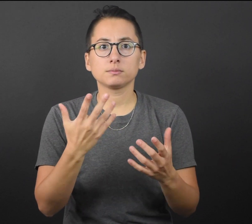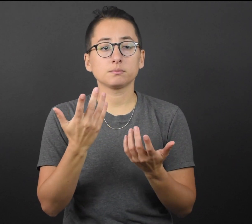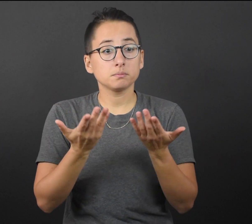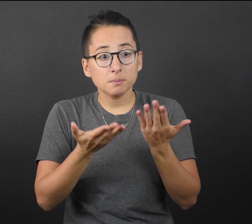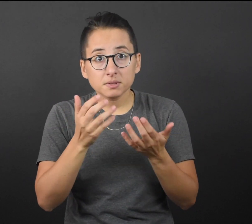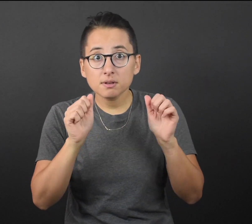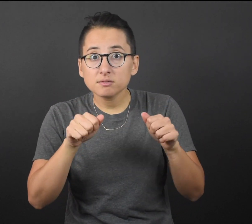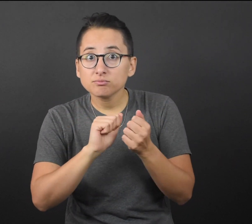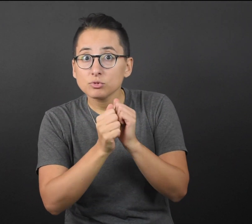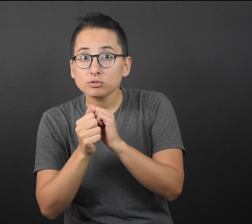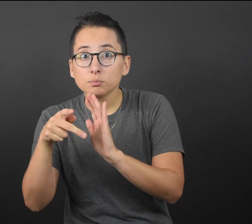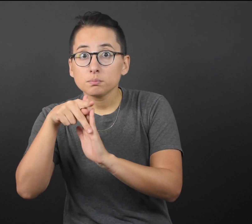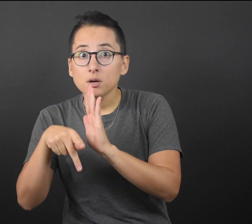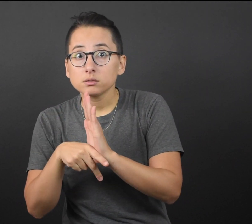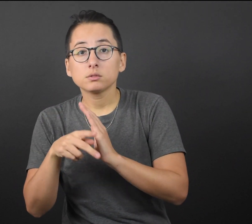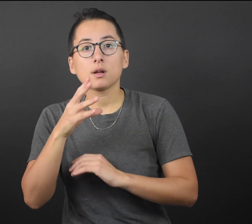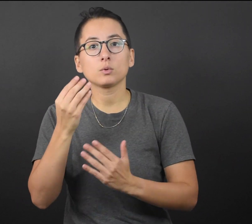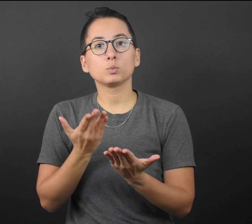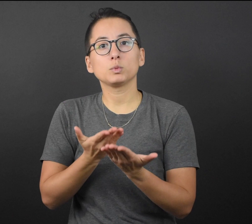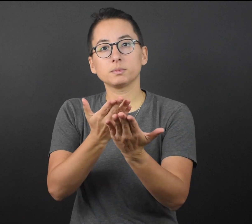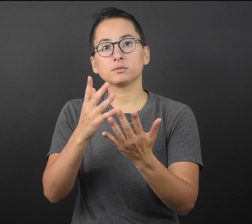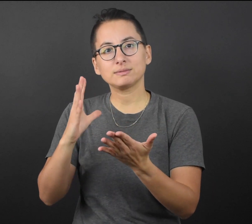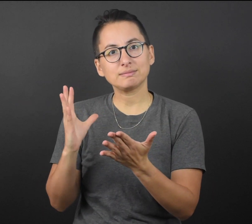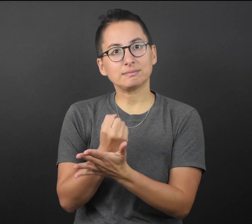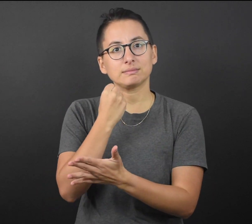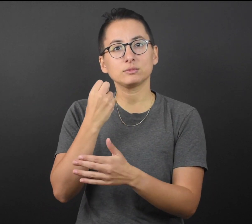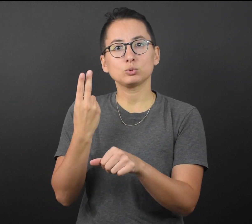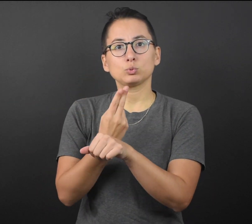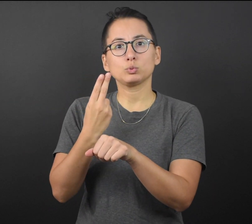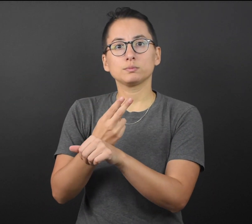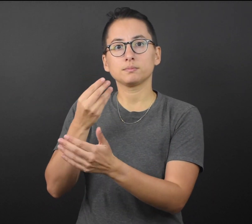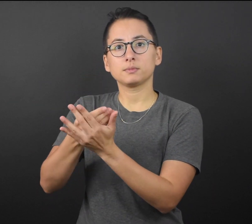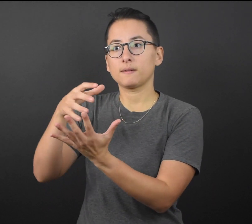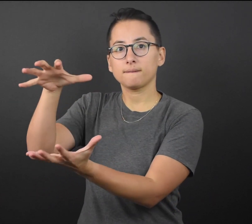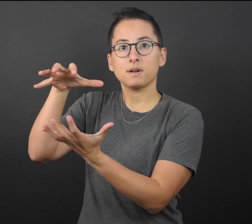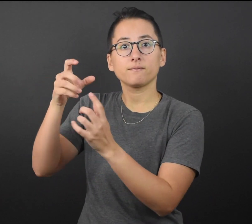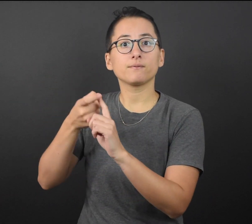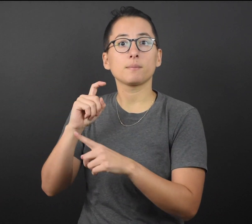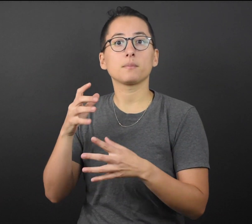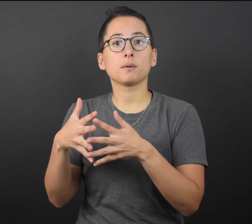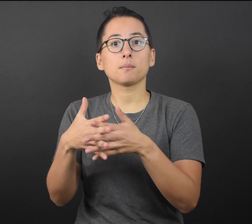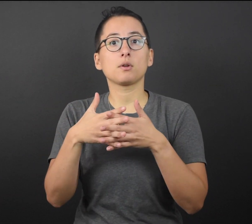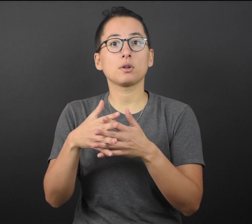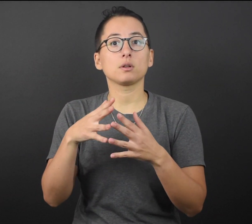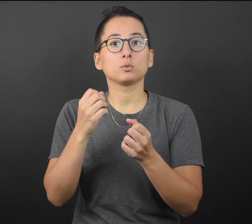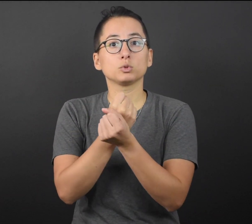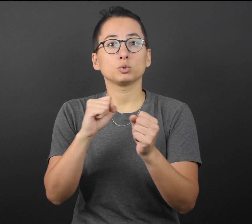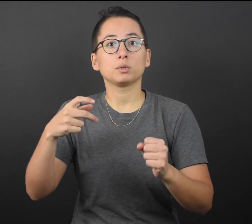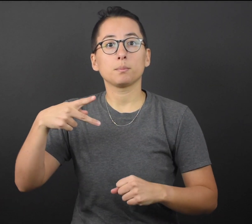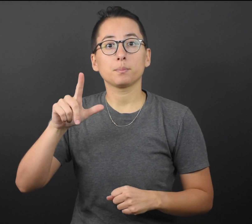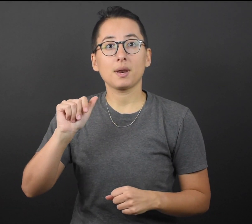policy changes, and recommendations to leverage remaining American Rescue Plan funding to